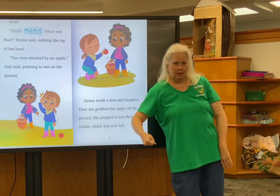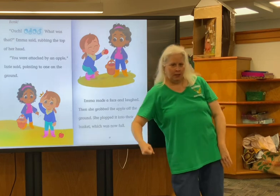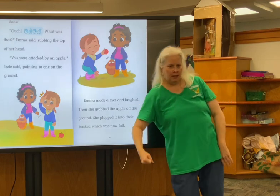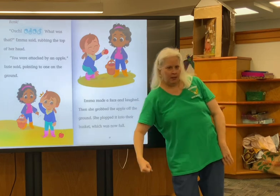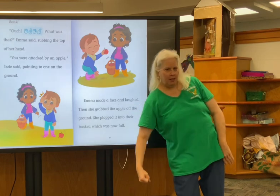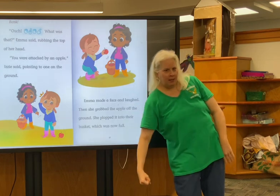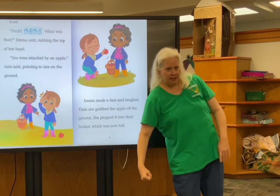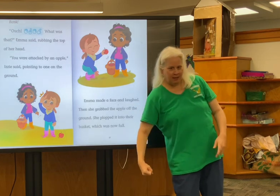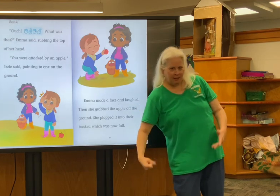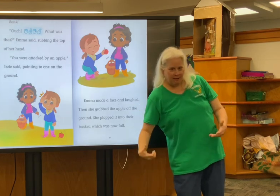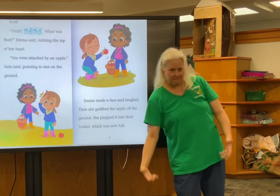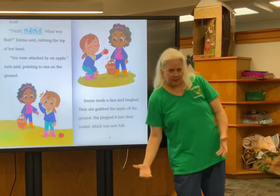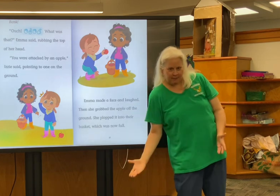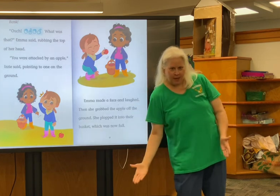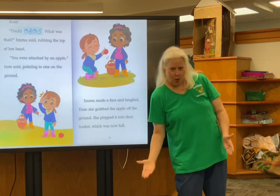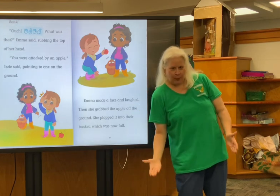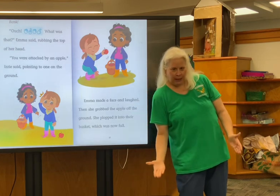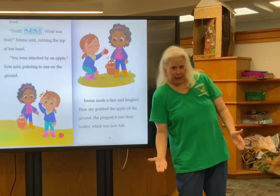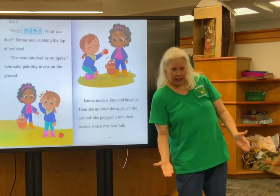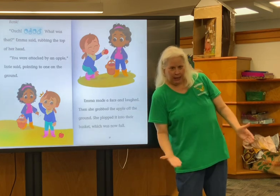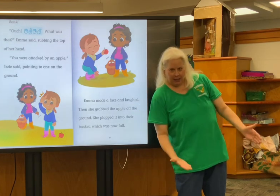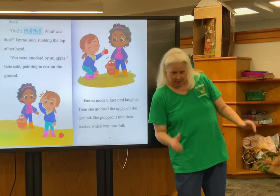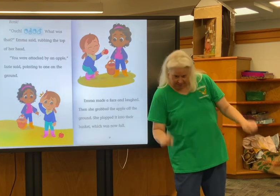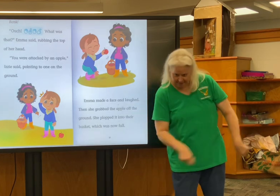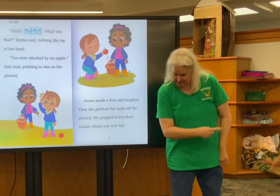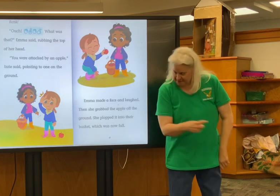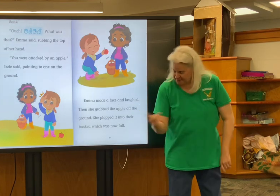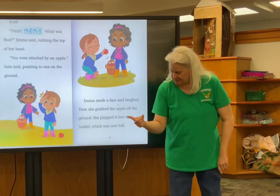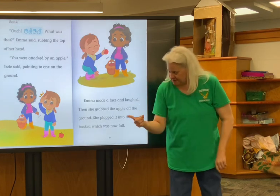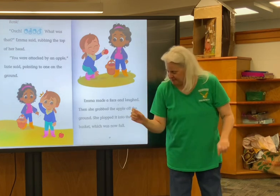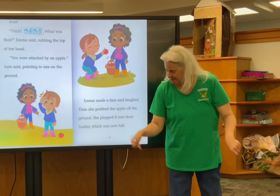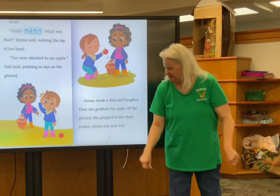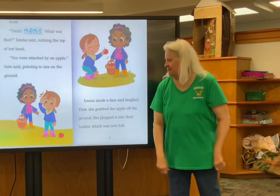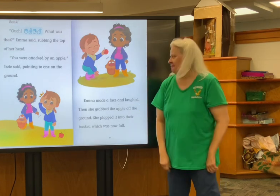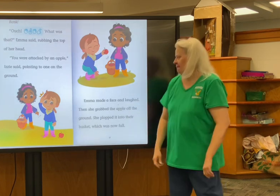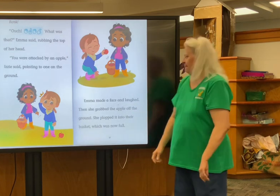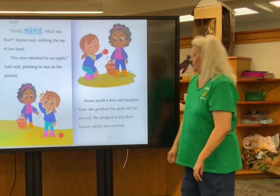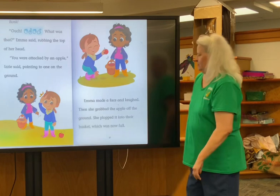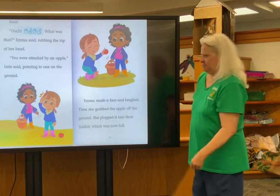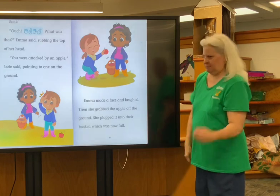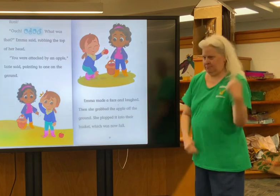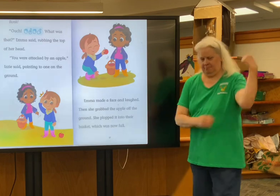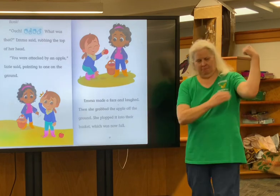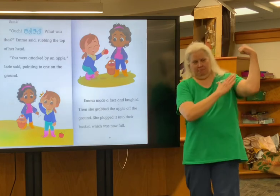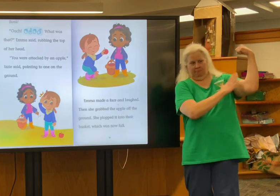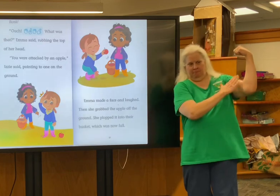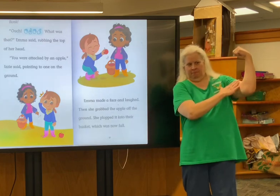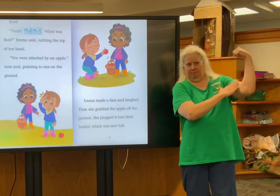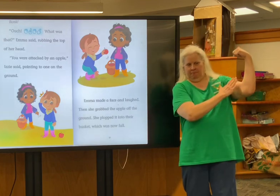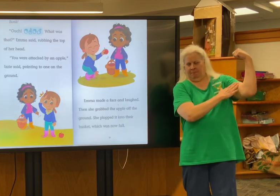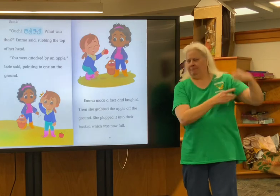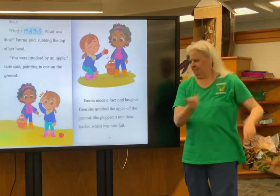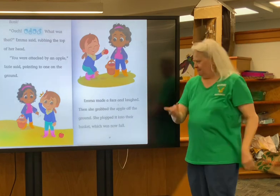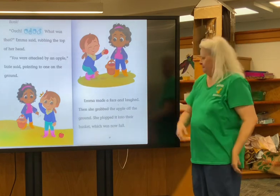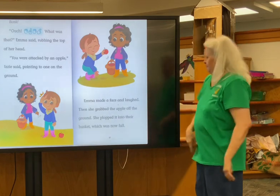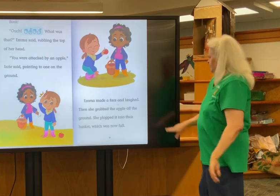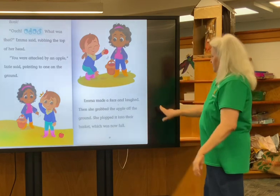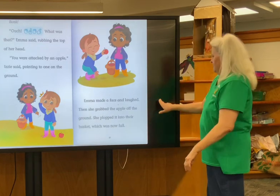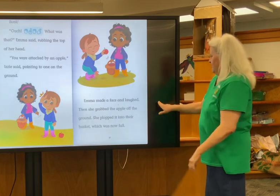Uh, probably weighed them down when they walked, right? Very heavy, got to use those arm muscles.